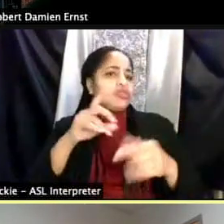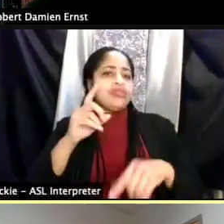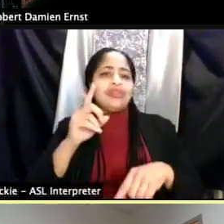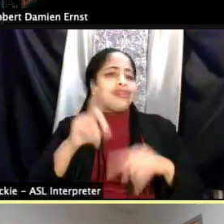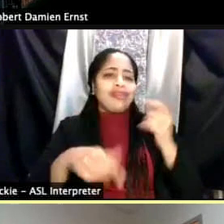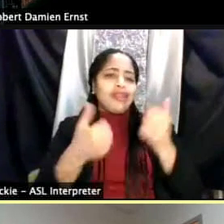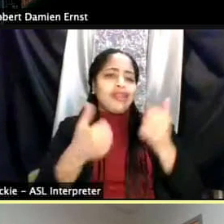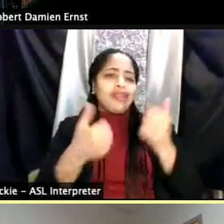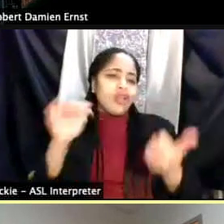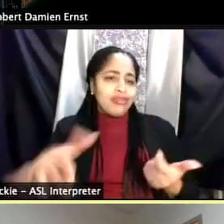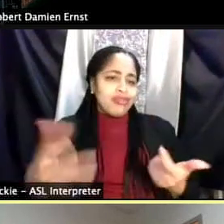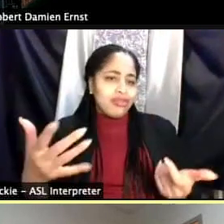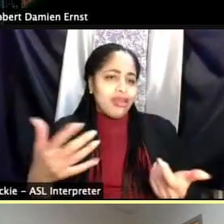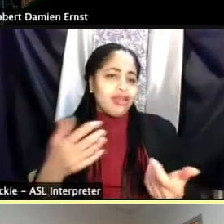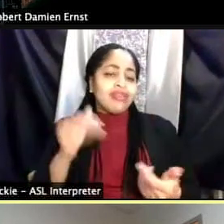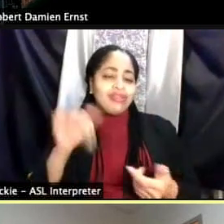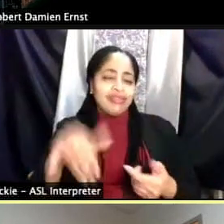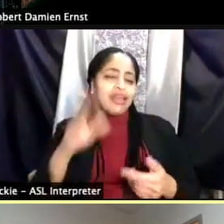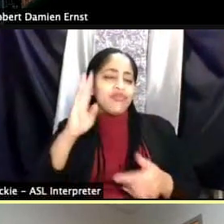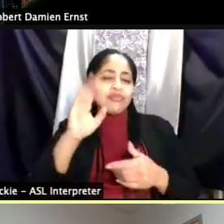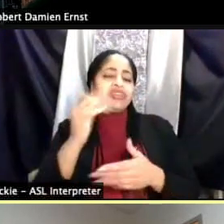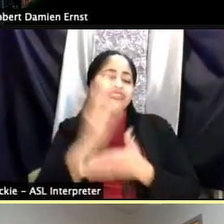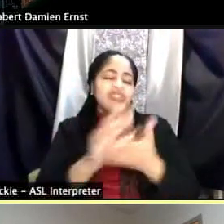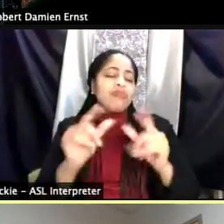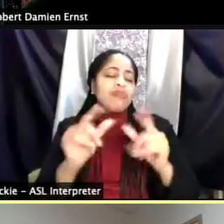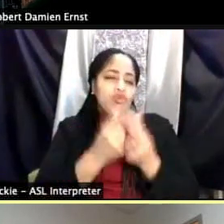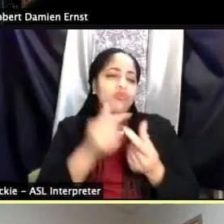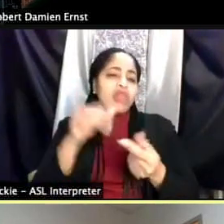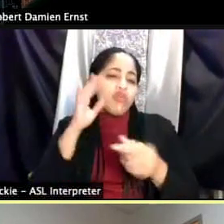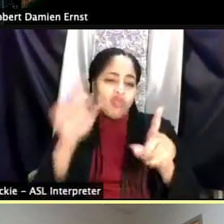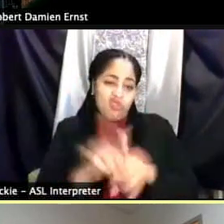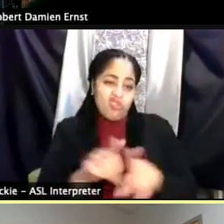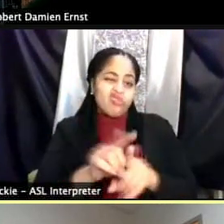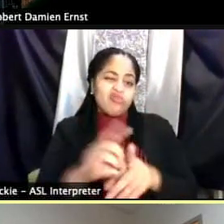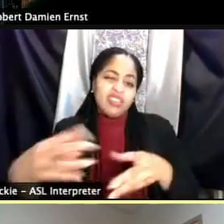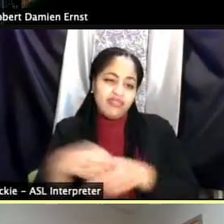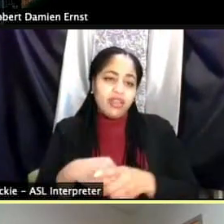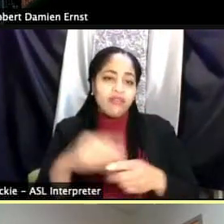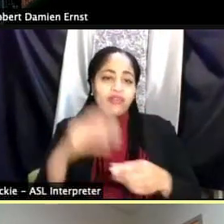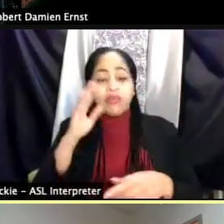So that will be some of the groups that will also be involved. There are others too.